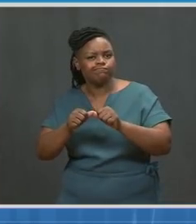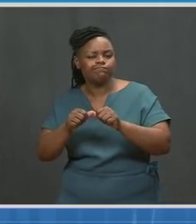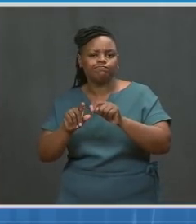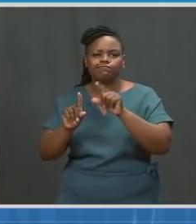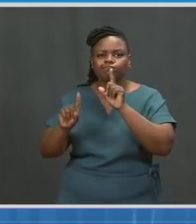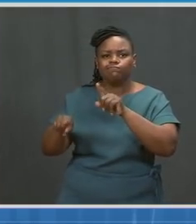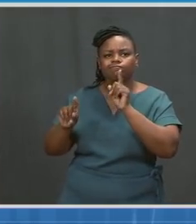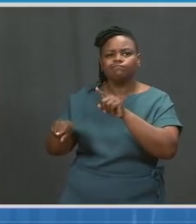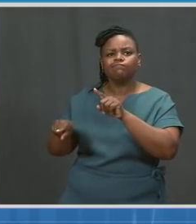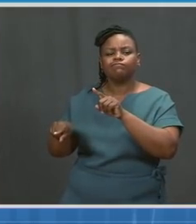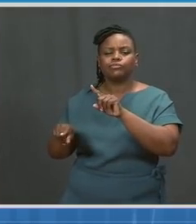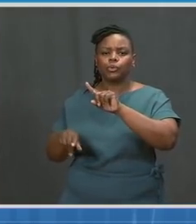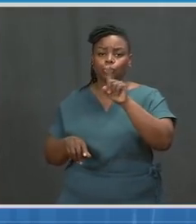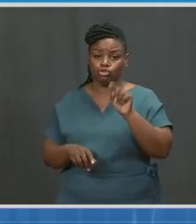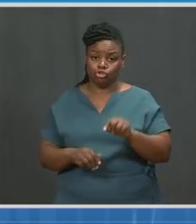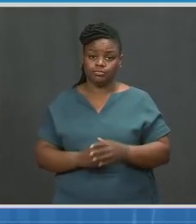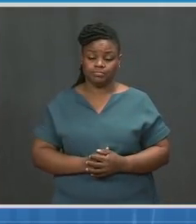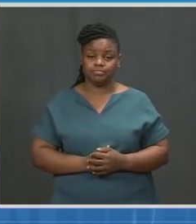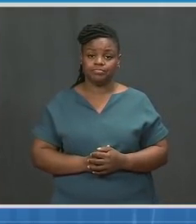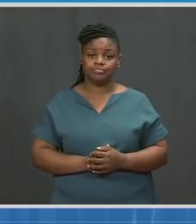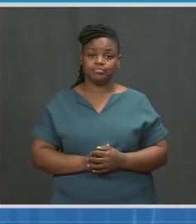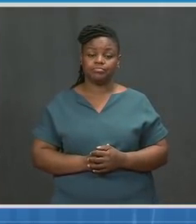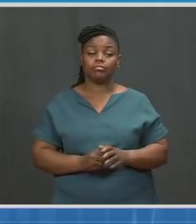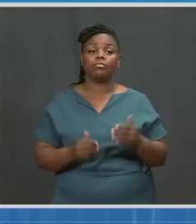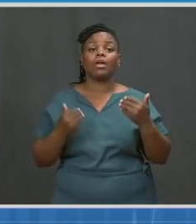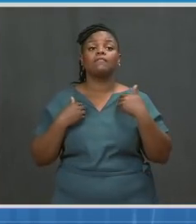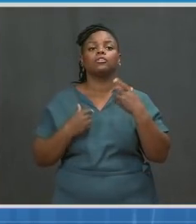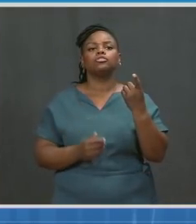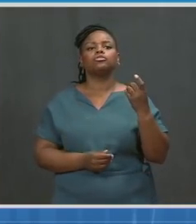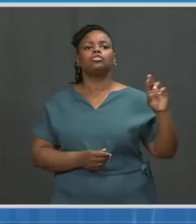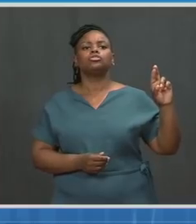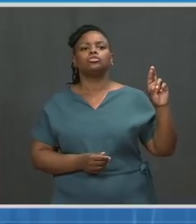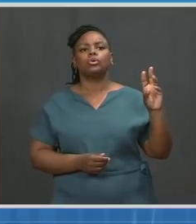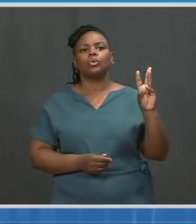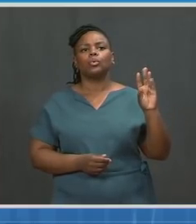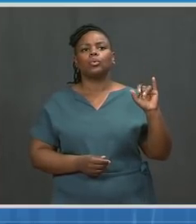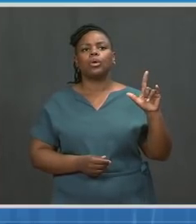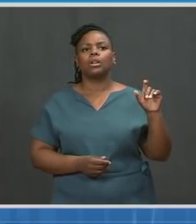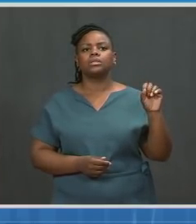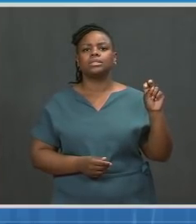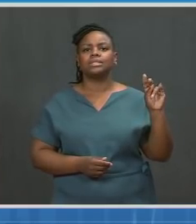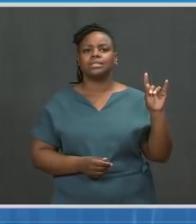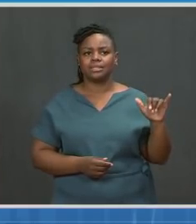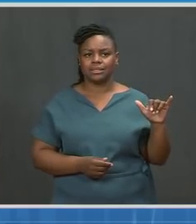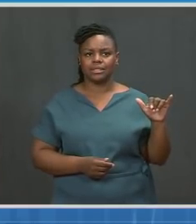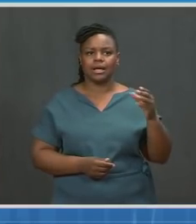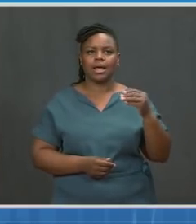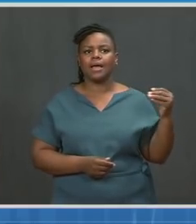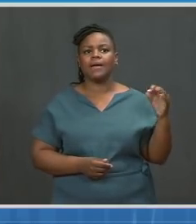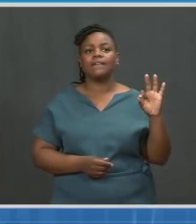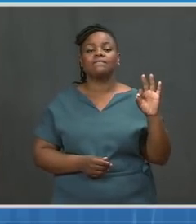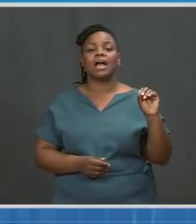Joining me today are Dr. Walensky and Dr. Fauci. I will turn to them after I provide an update